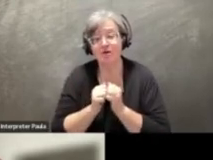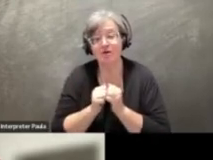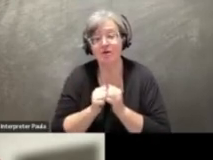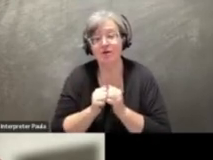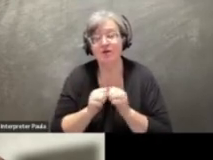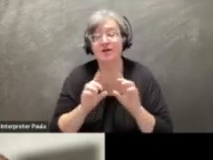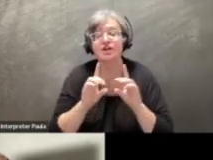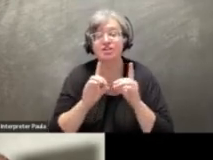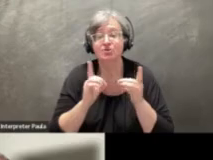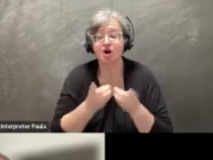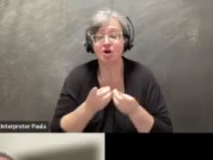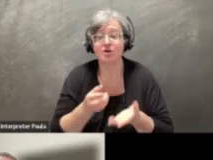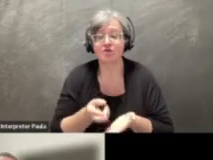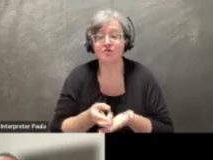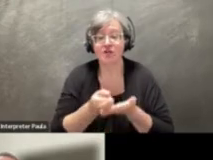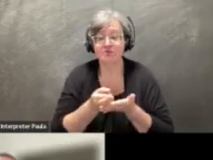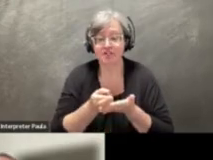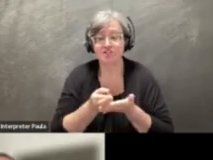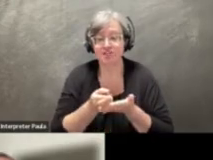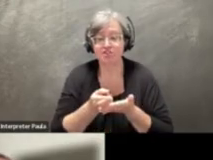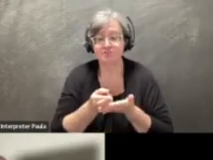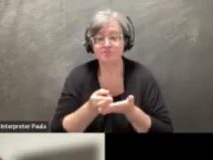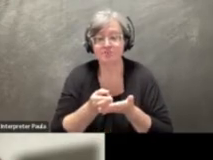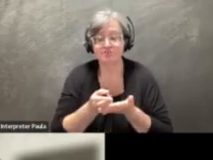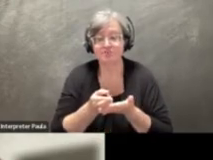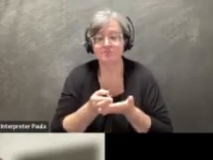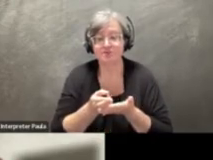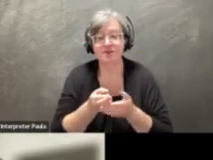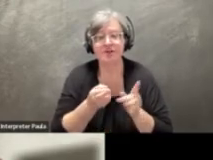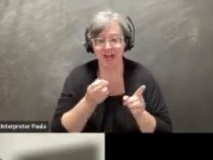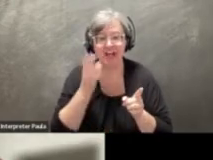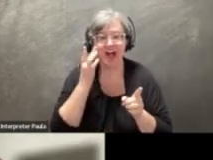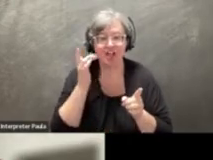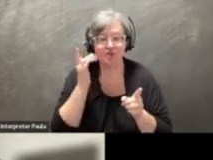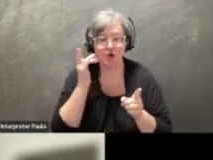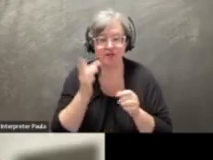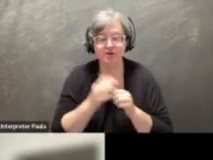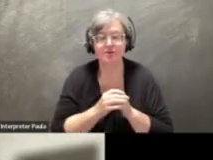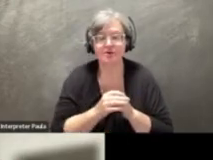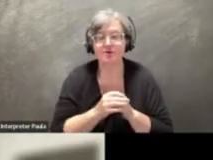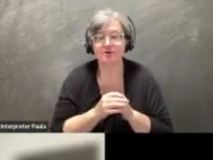Rehabilitation, and I in California. And while I think